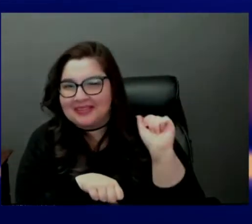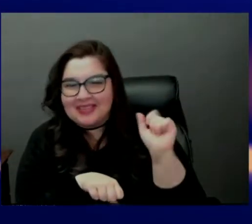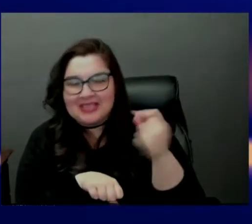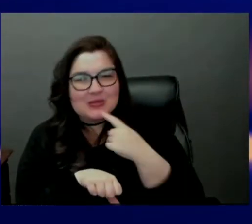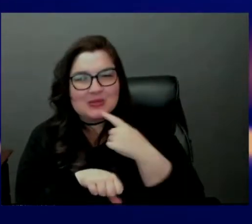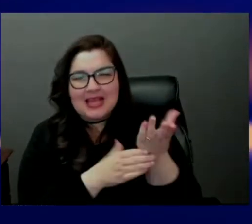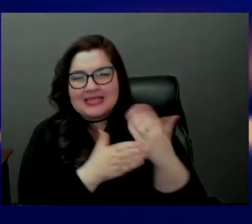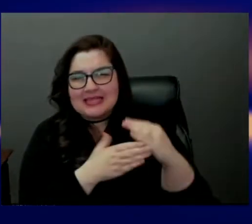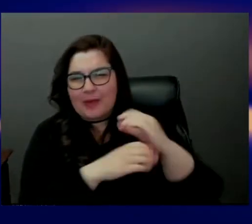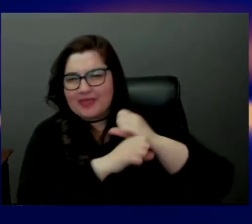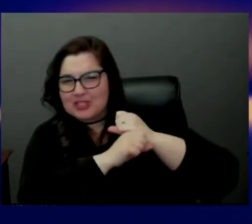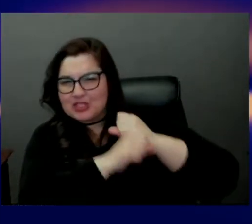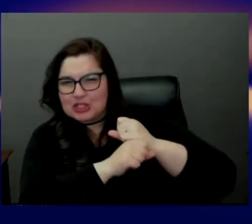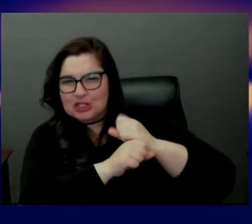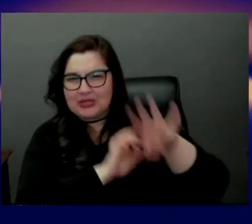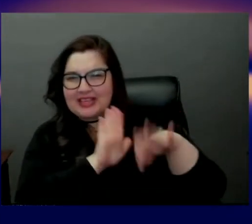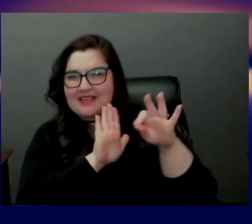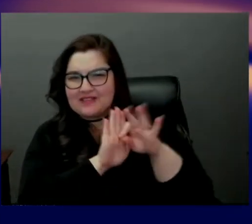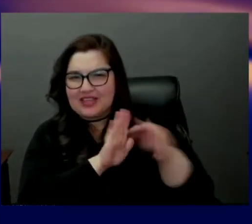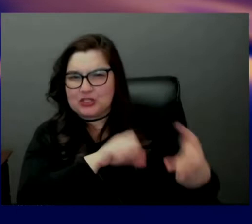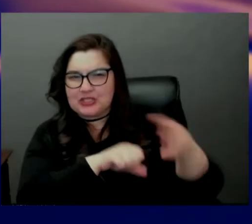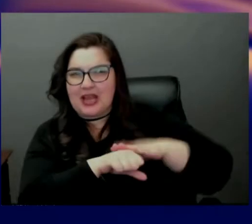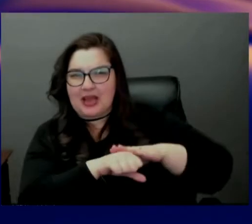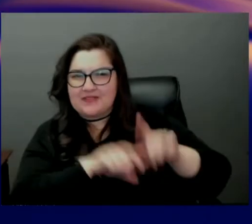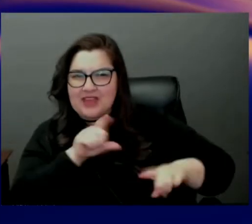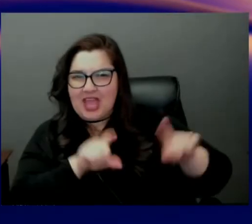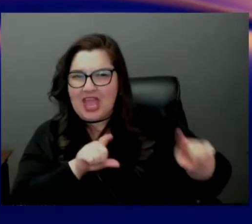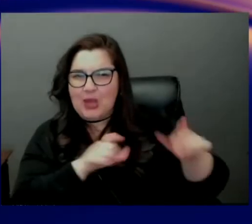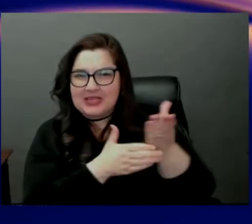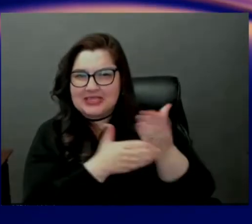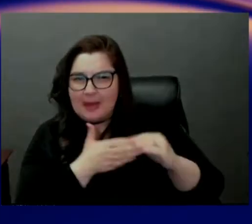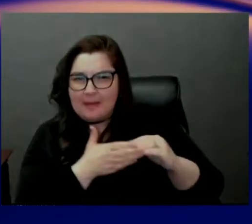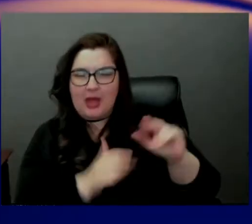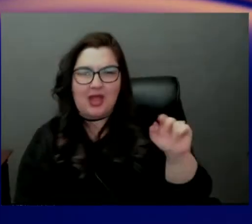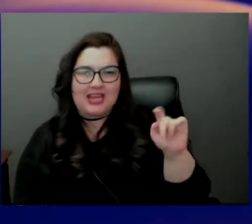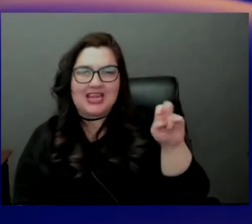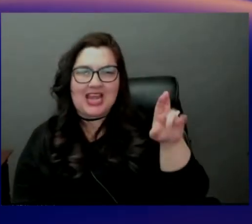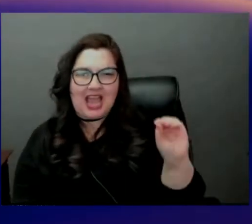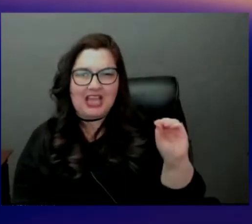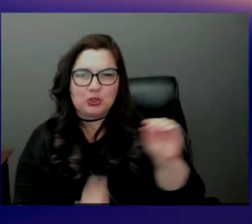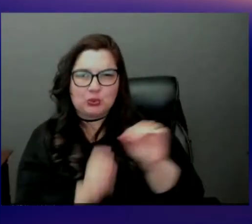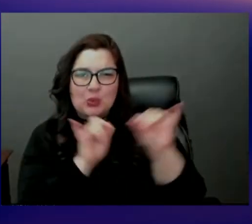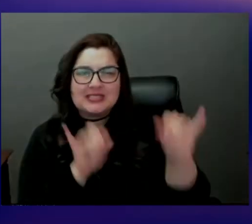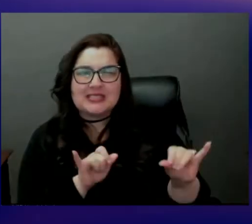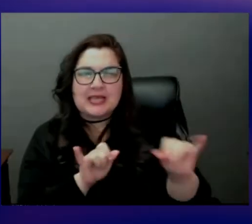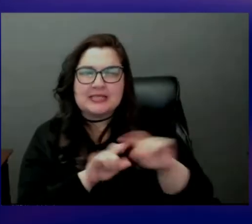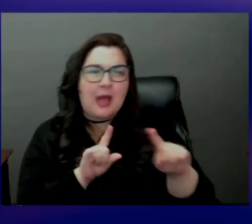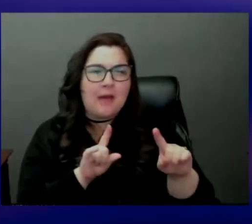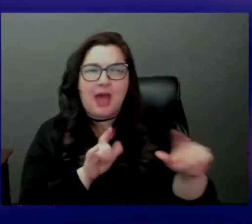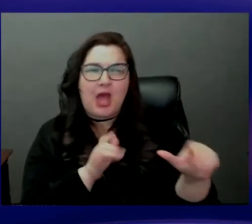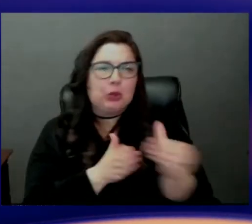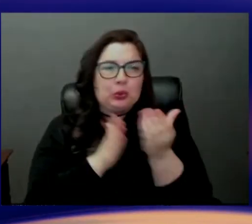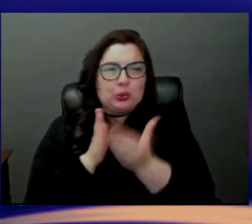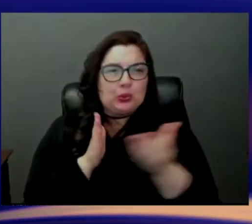that are enabled by various parts of the Nitro system, but what are some of the newer things that we're doing in that space?